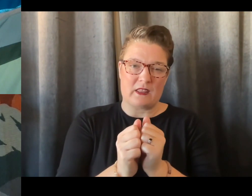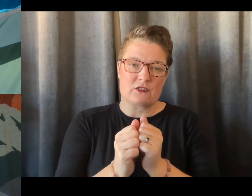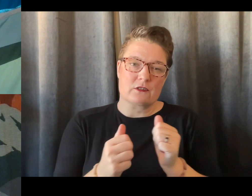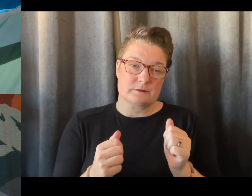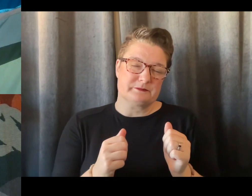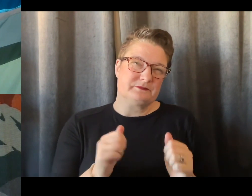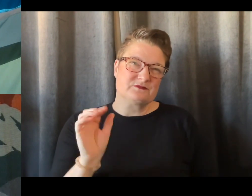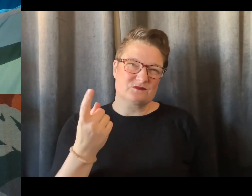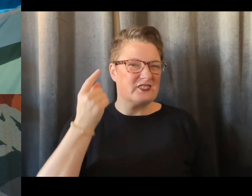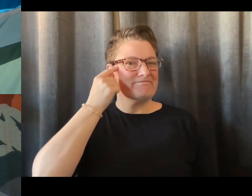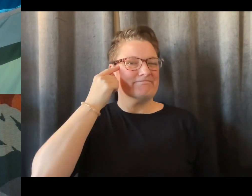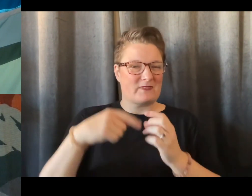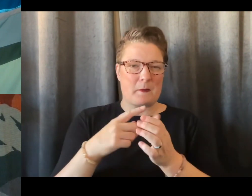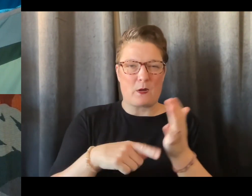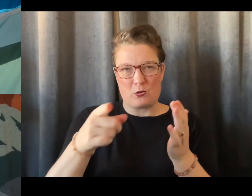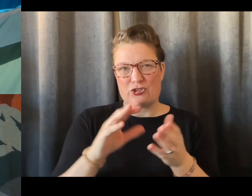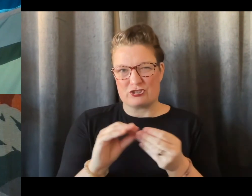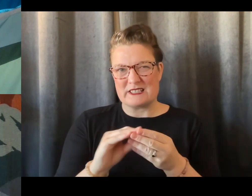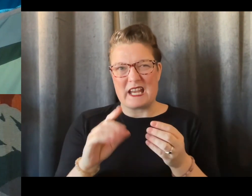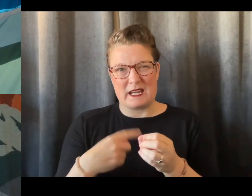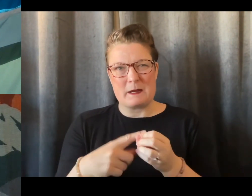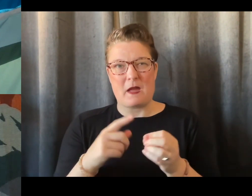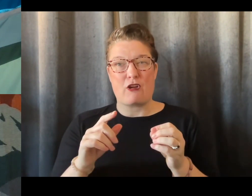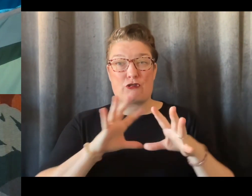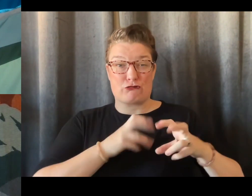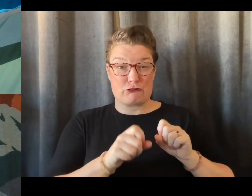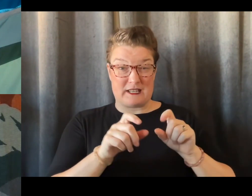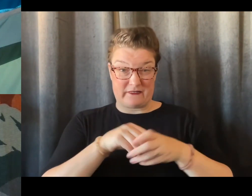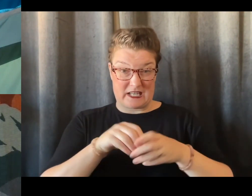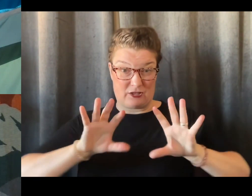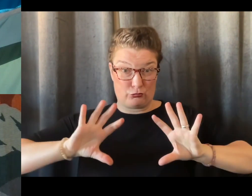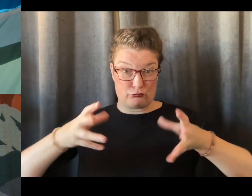Collective grief being a way in to experiencing your own grief more. Rebekah: Yeah.